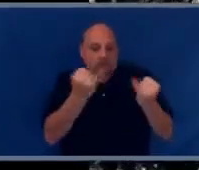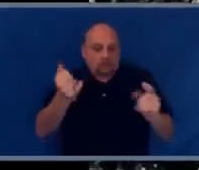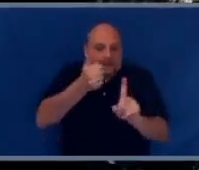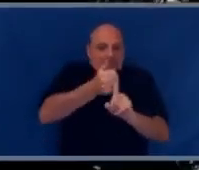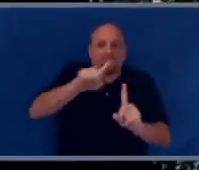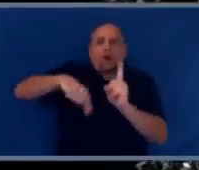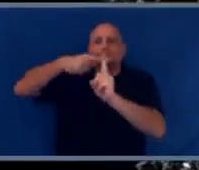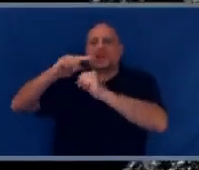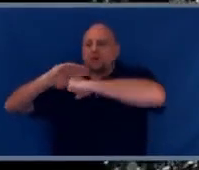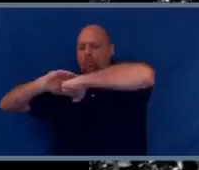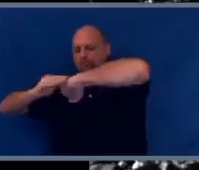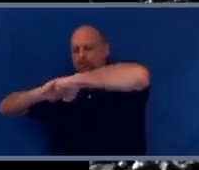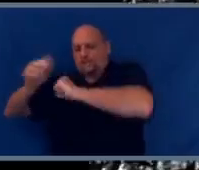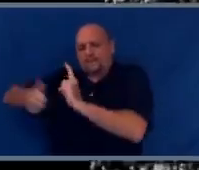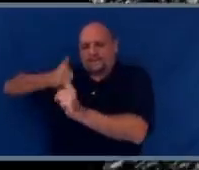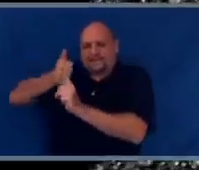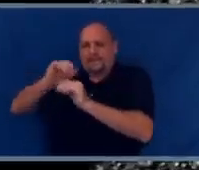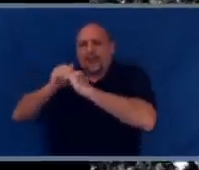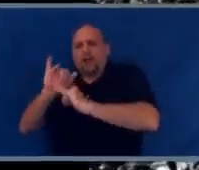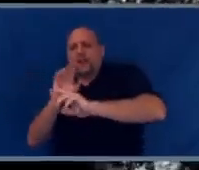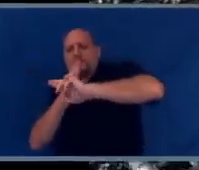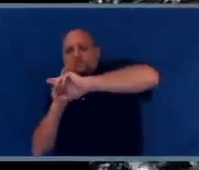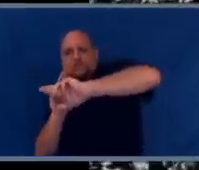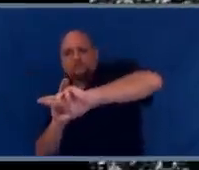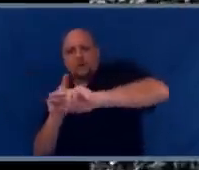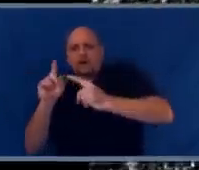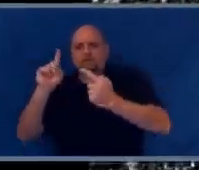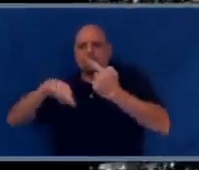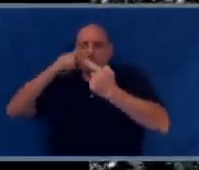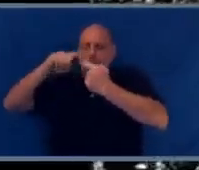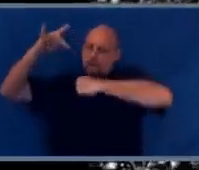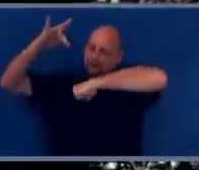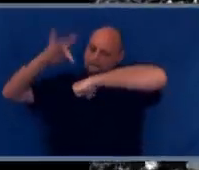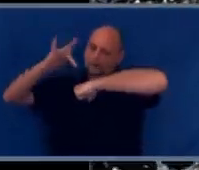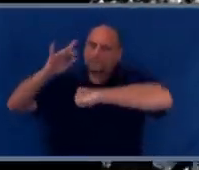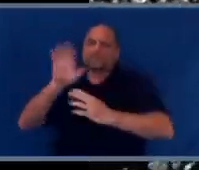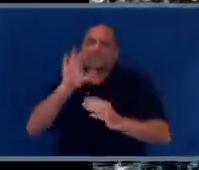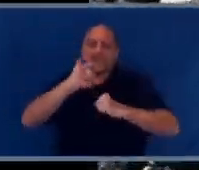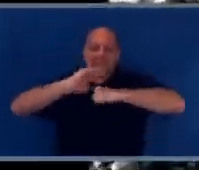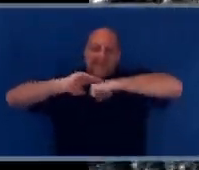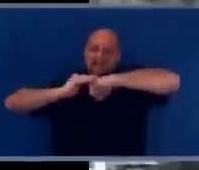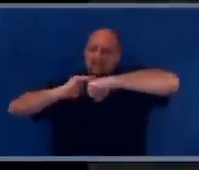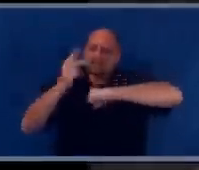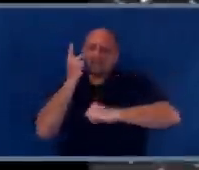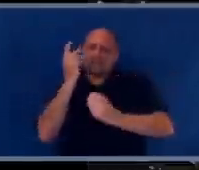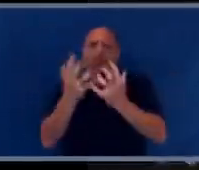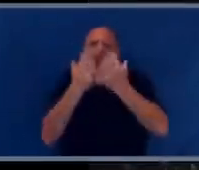SO, OF COURSE, THE SURFACE IS INTERESTING AND DYNAMIC. THAT'S MATERIAL THAT IS WEEK.